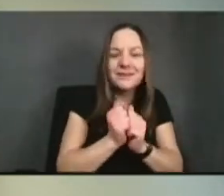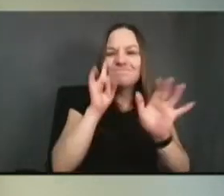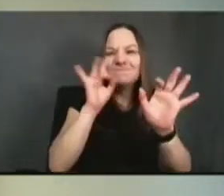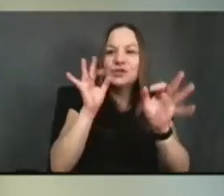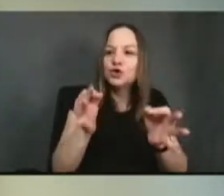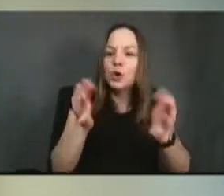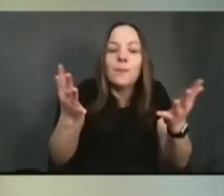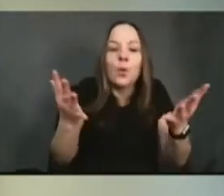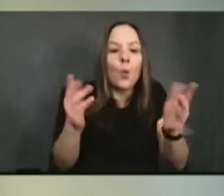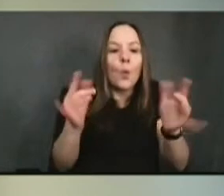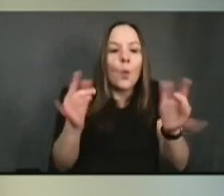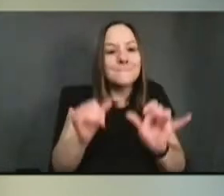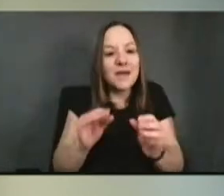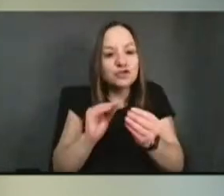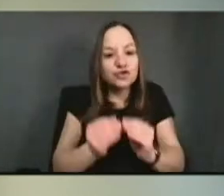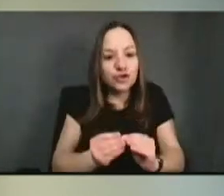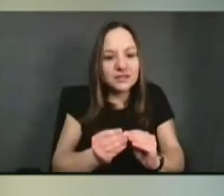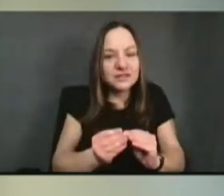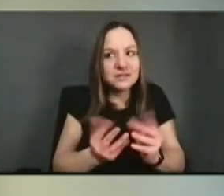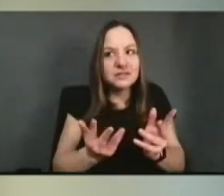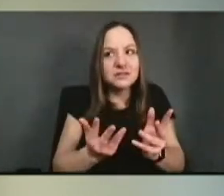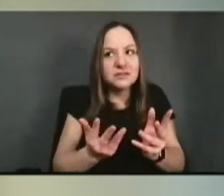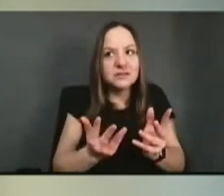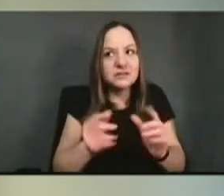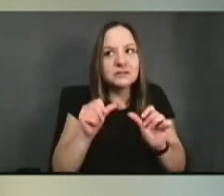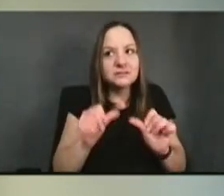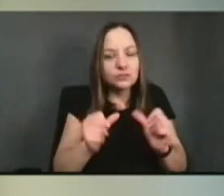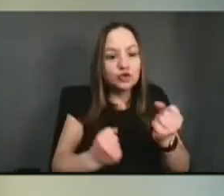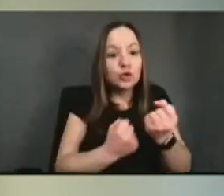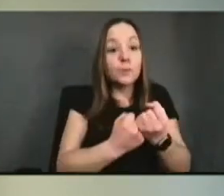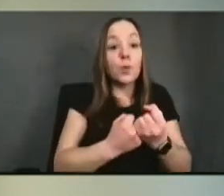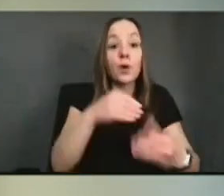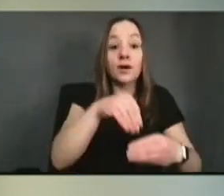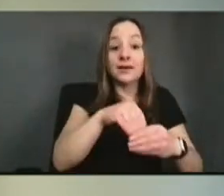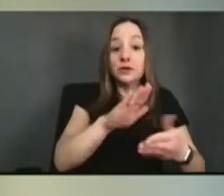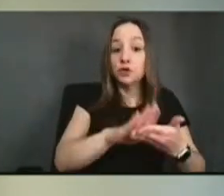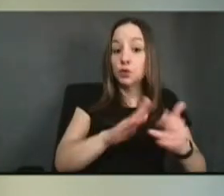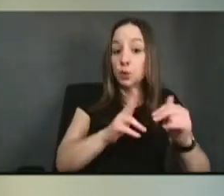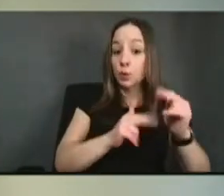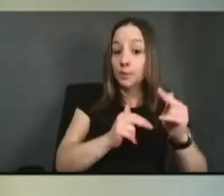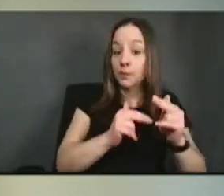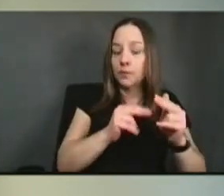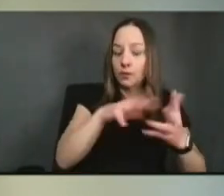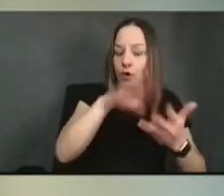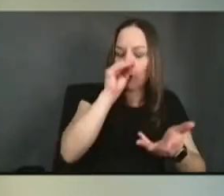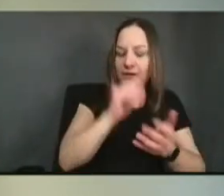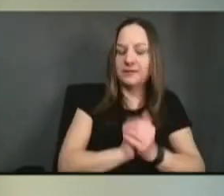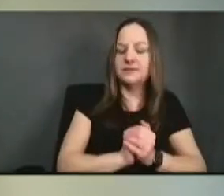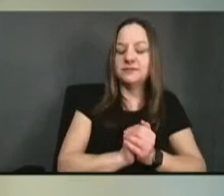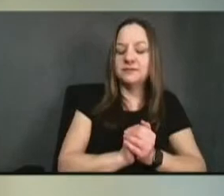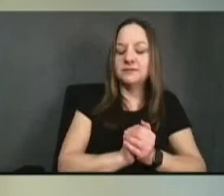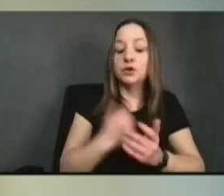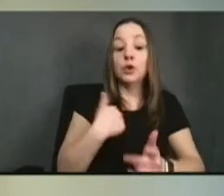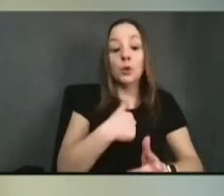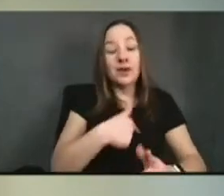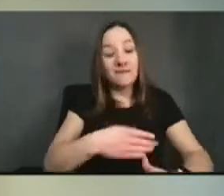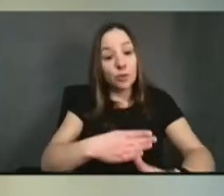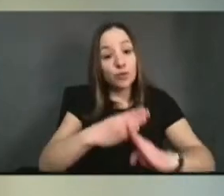team to determine those metrics that will support In school